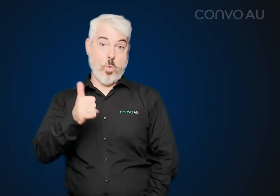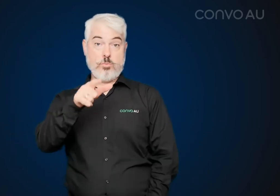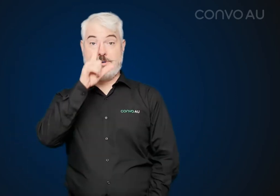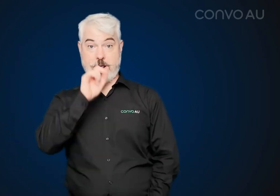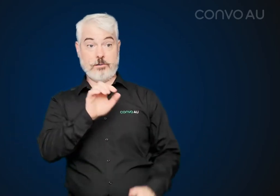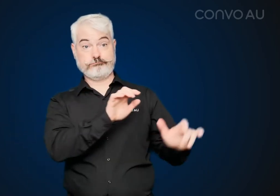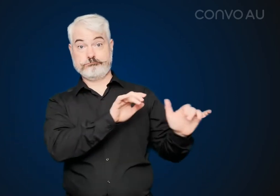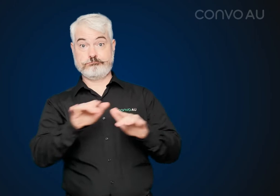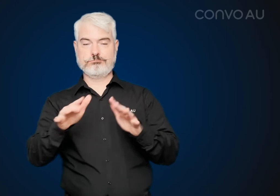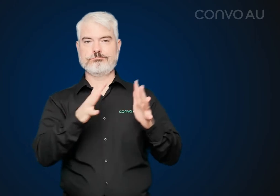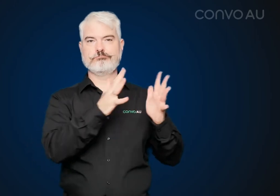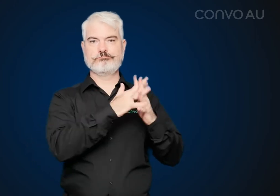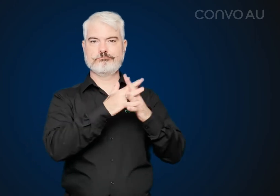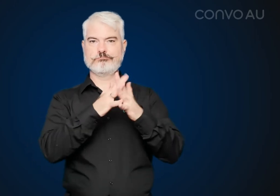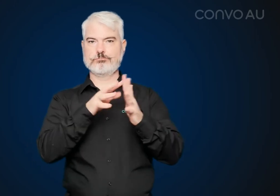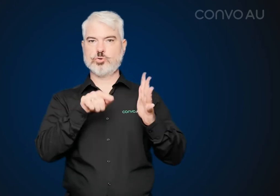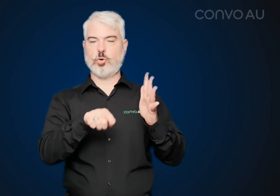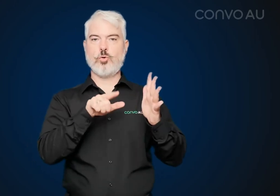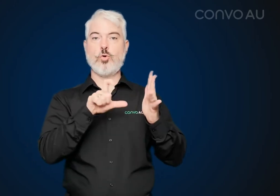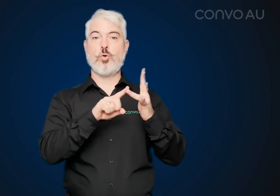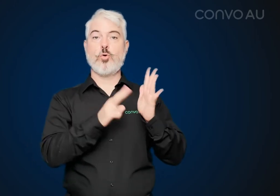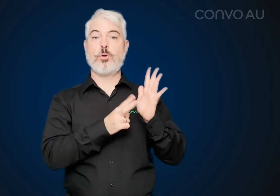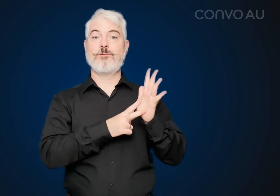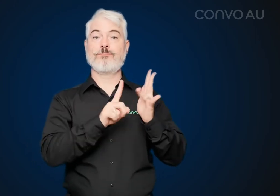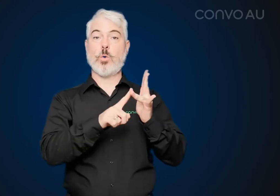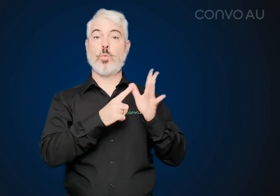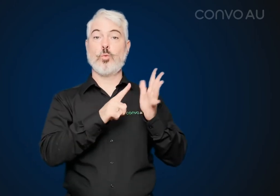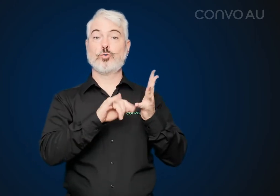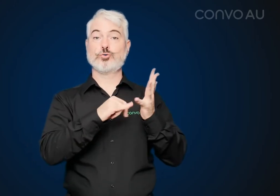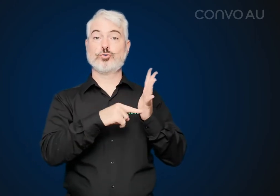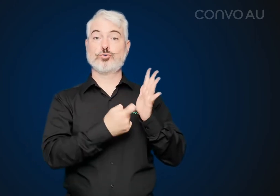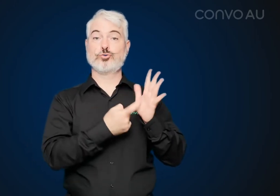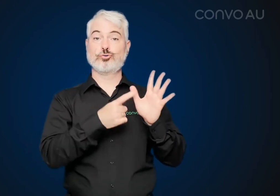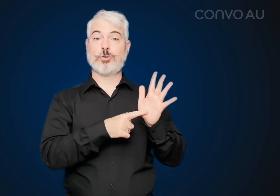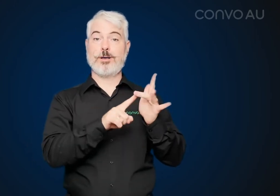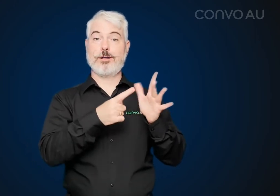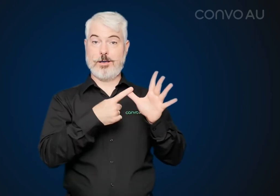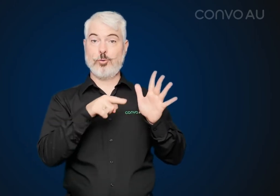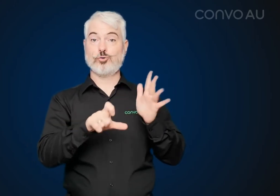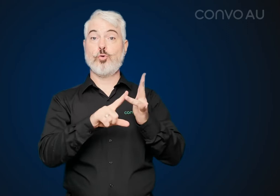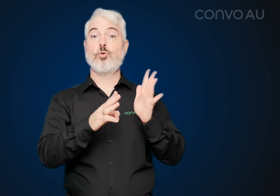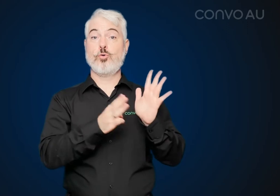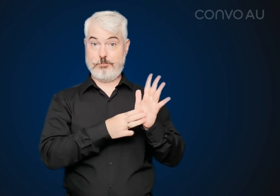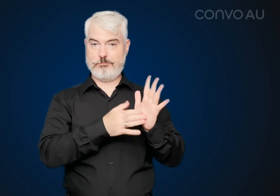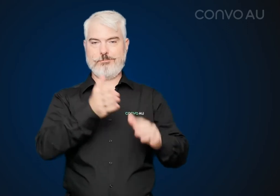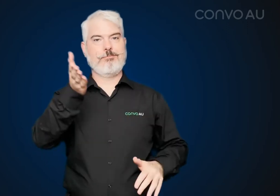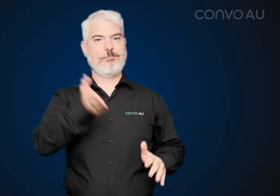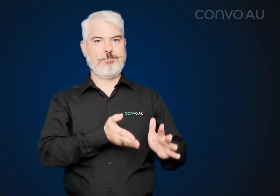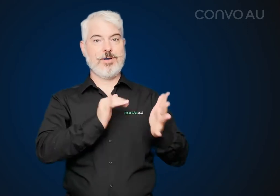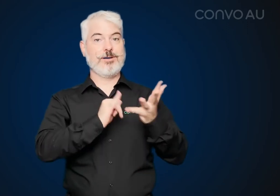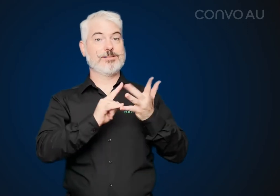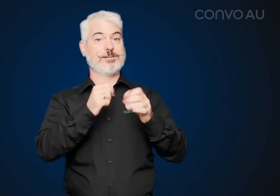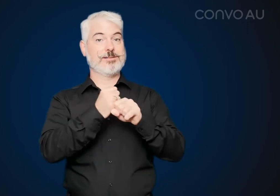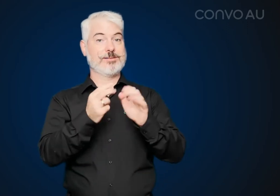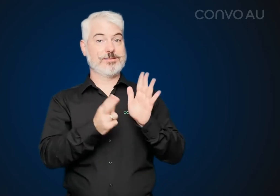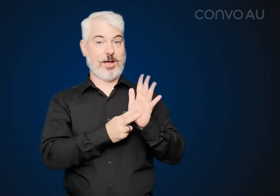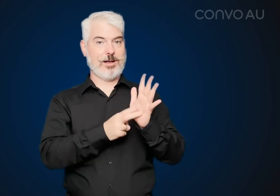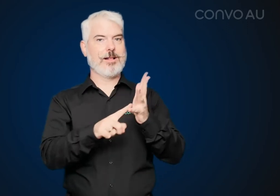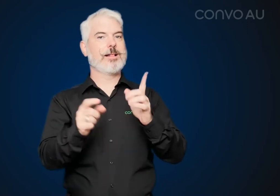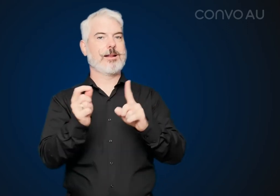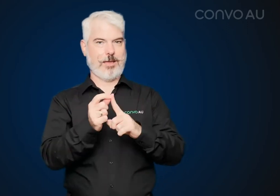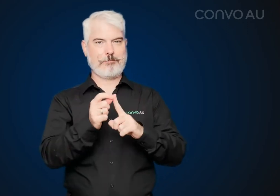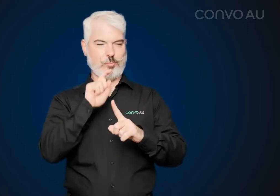or go to www.convoaustralia.com/signup.